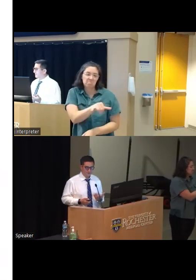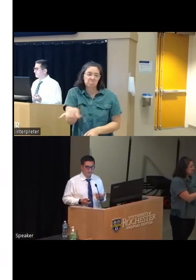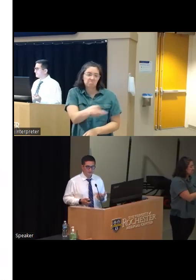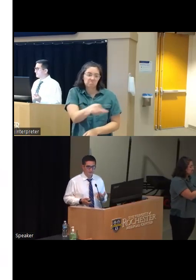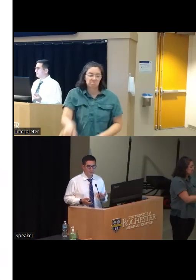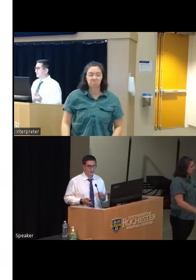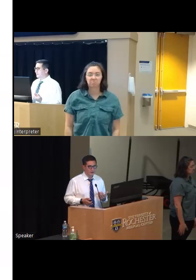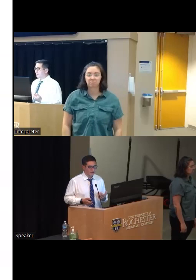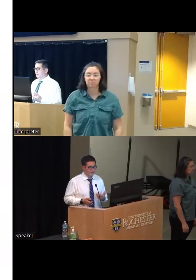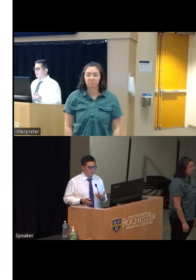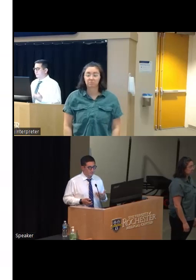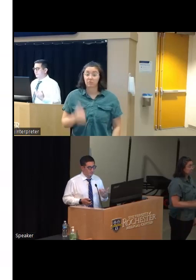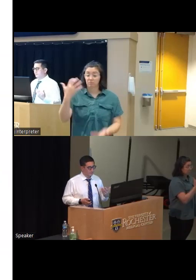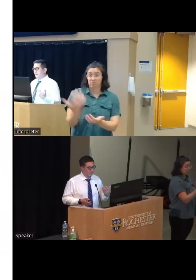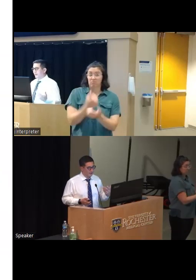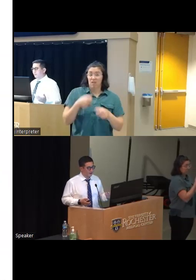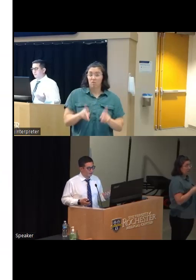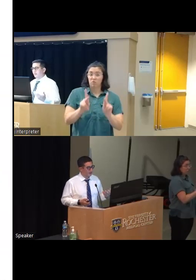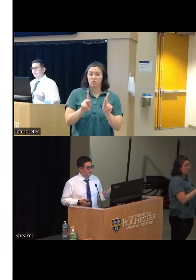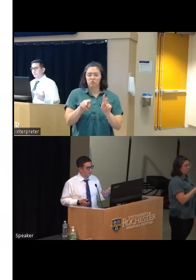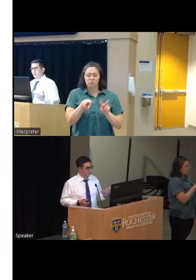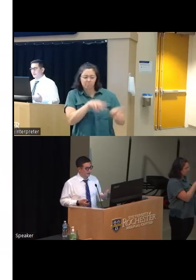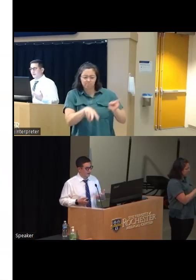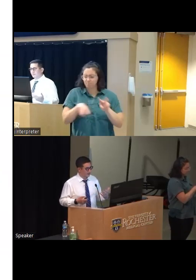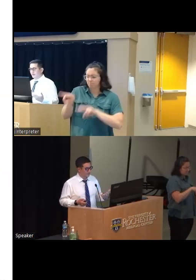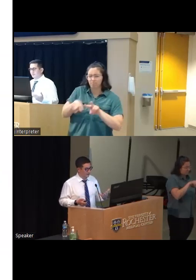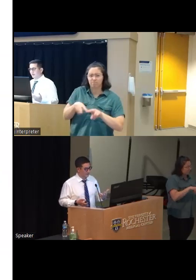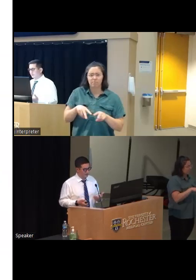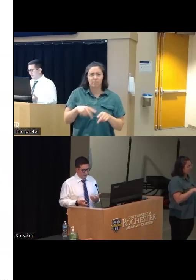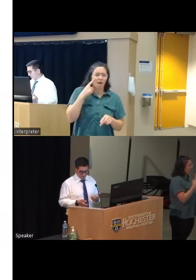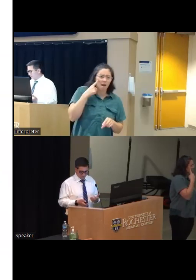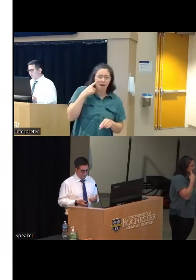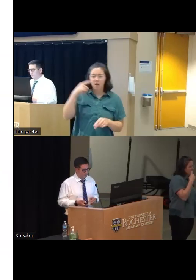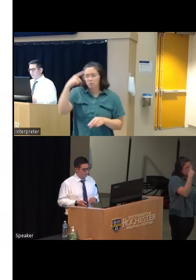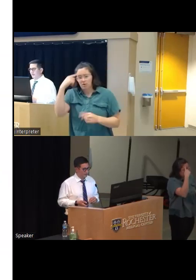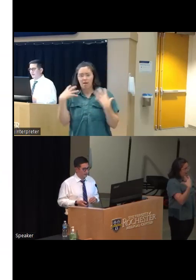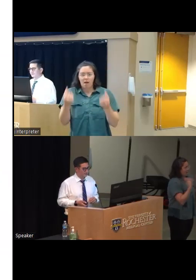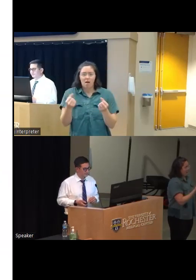to be able to study the the health of the brain and the body by looking through through the eye